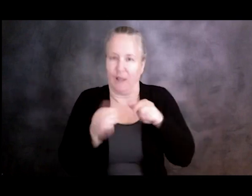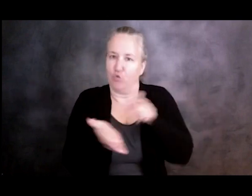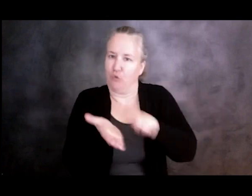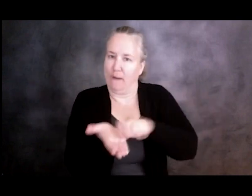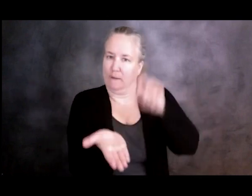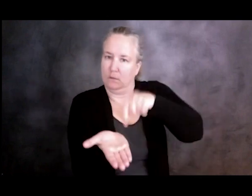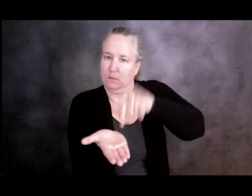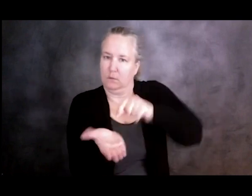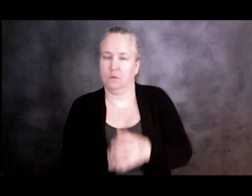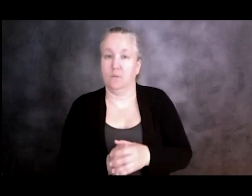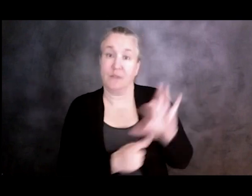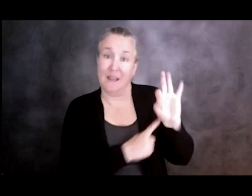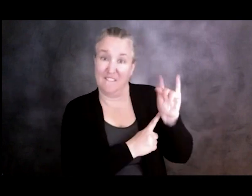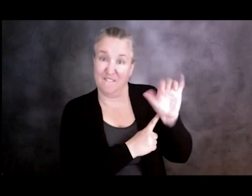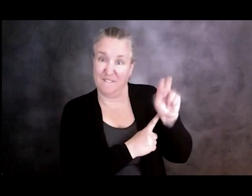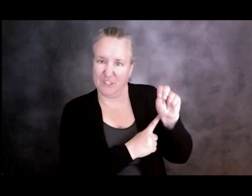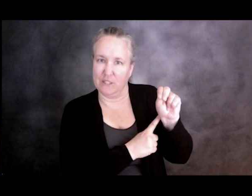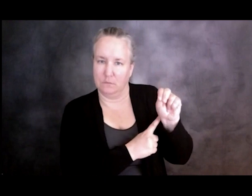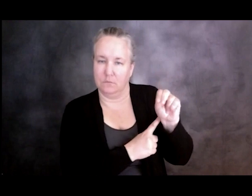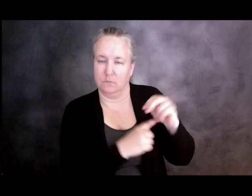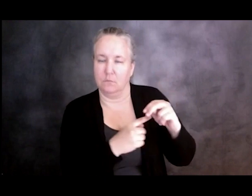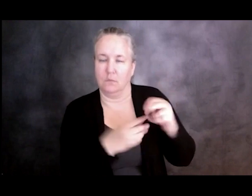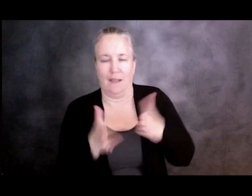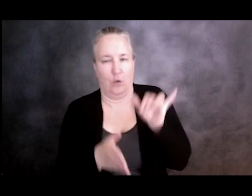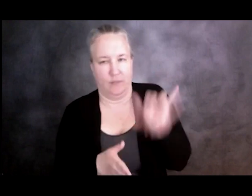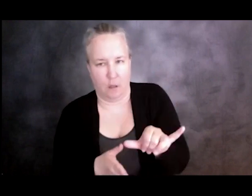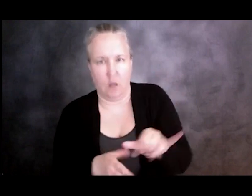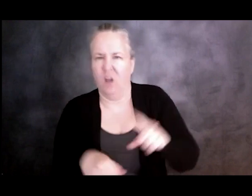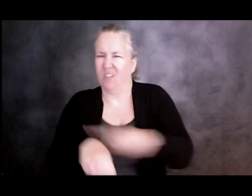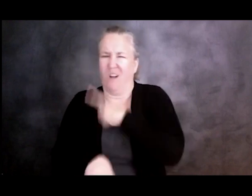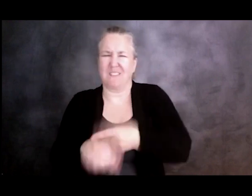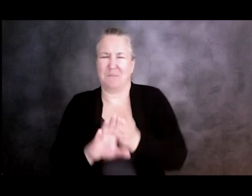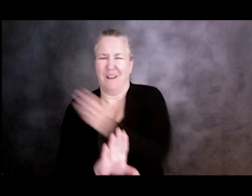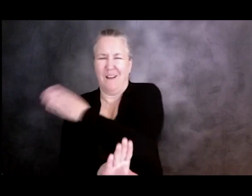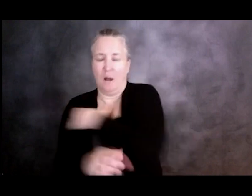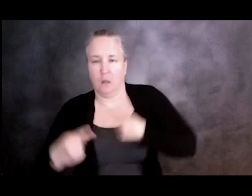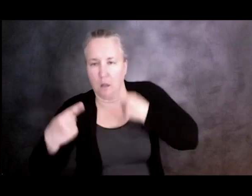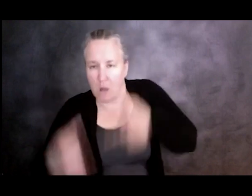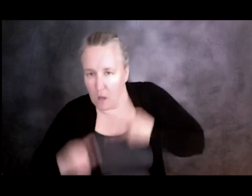And that's what fiction allowed me to do after a very long struggle of trying to figure out how to do those kinds of things in fiction.